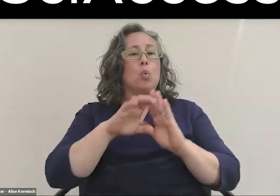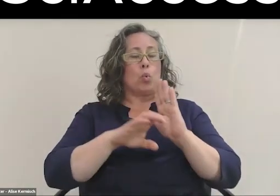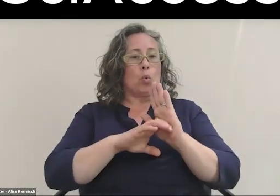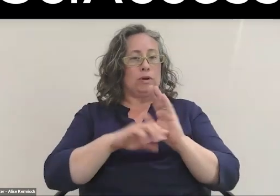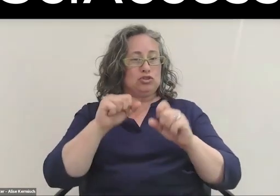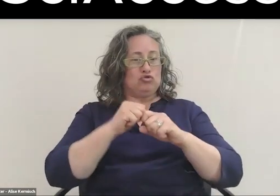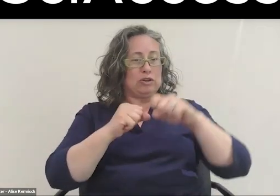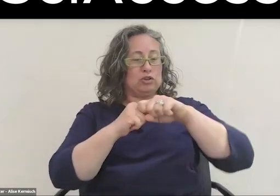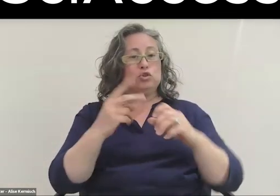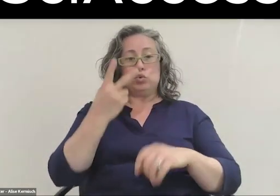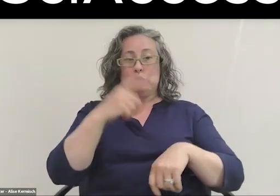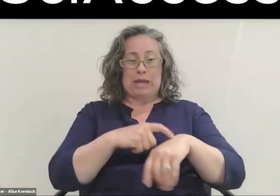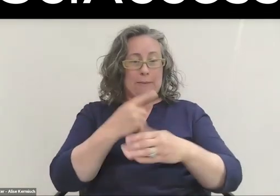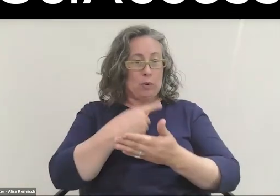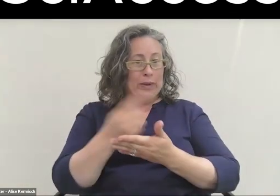weekly in-person classroom sessions.